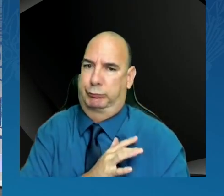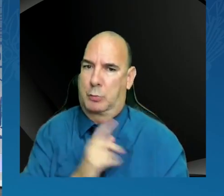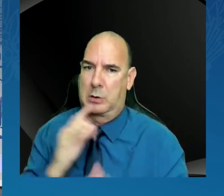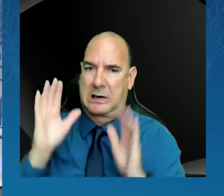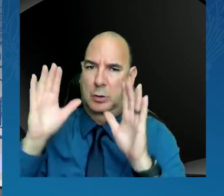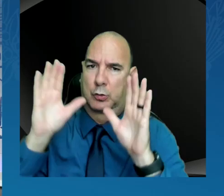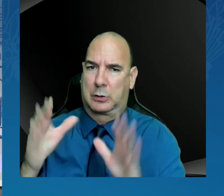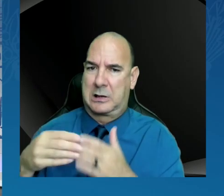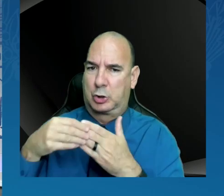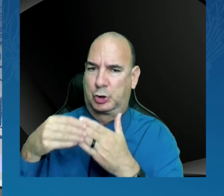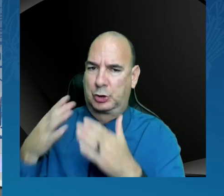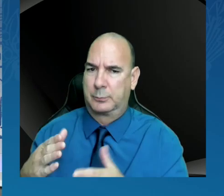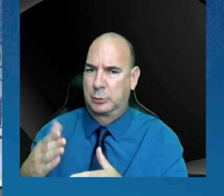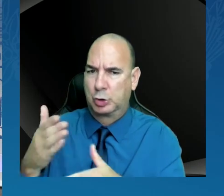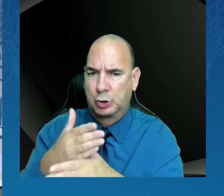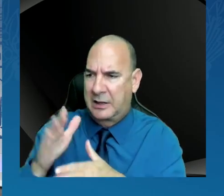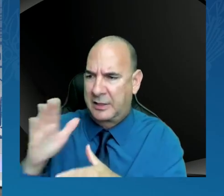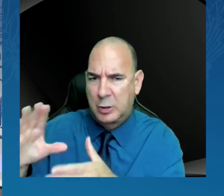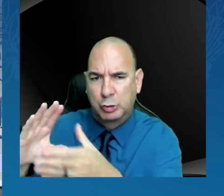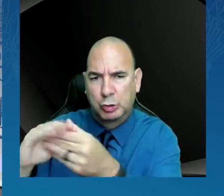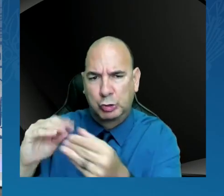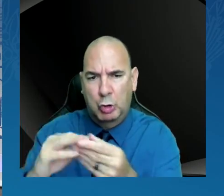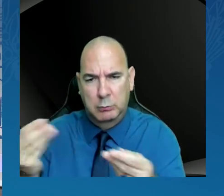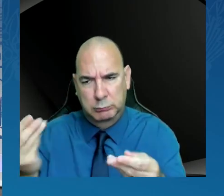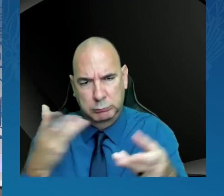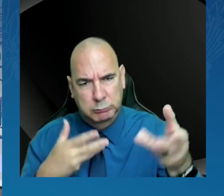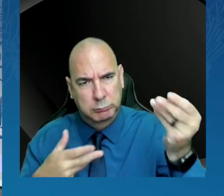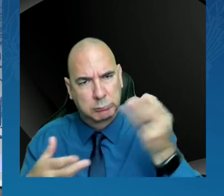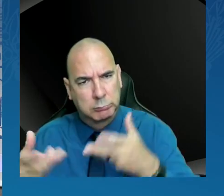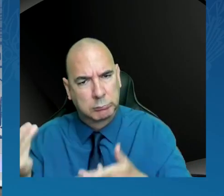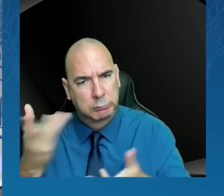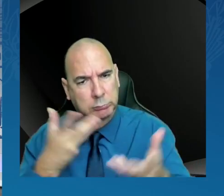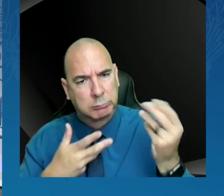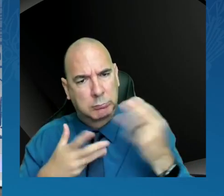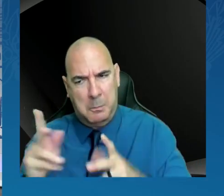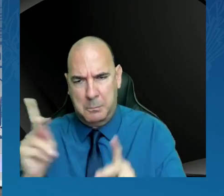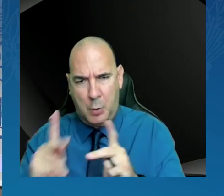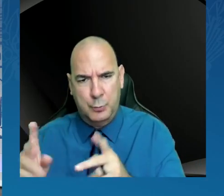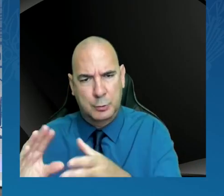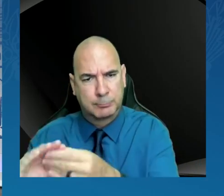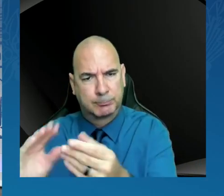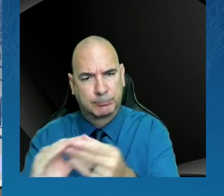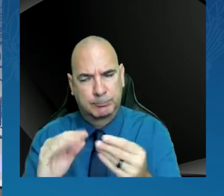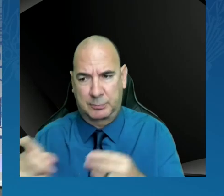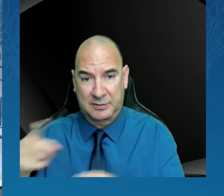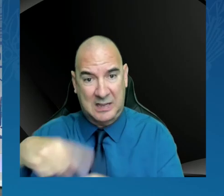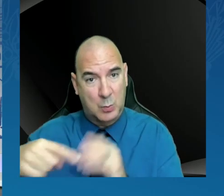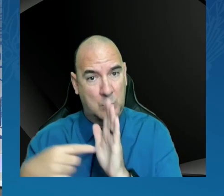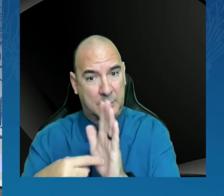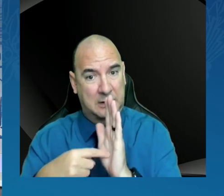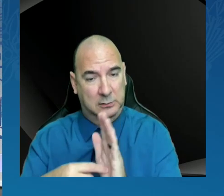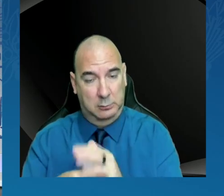and share the stories of the people they represent, and so we can discuss how we can continue to work together